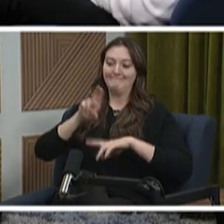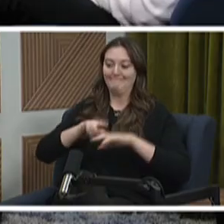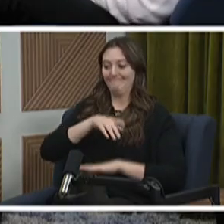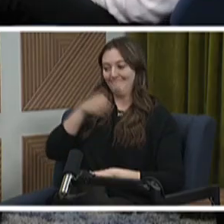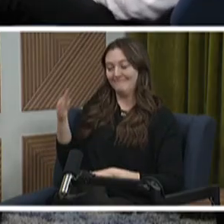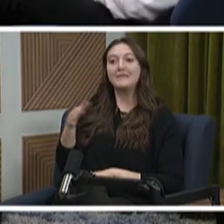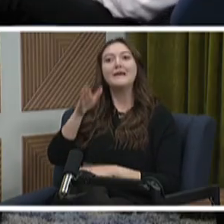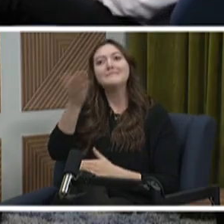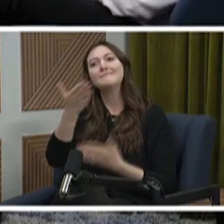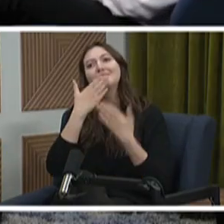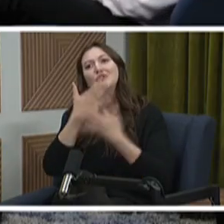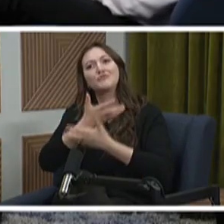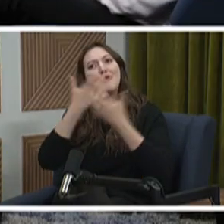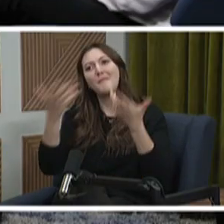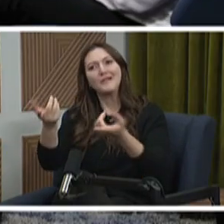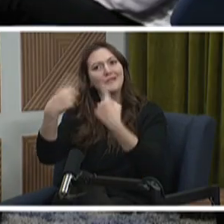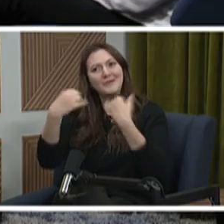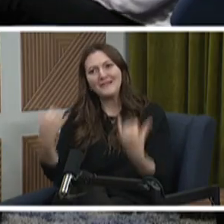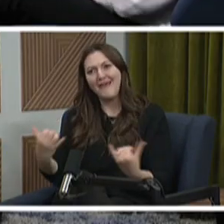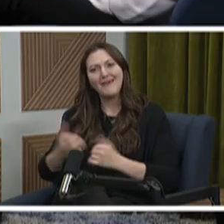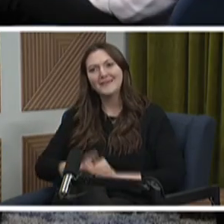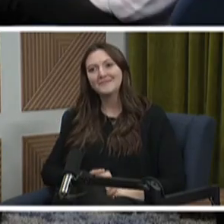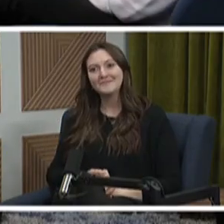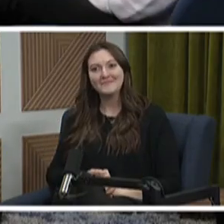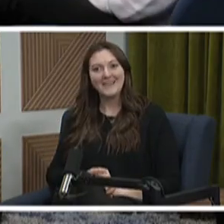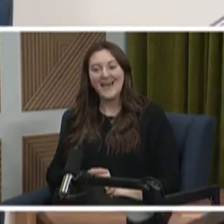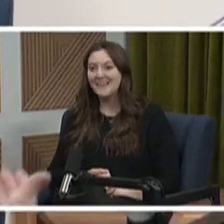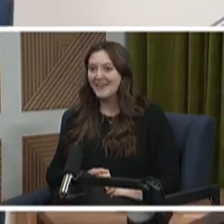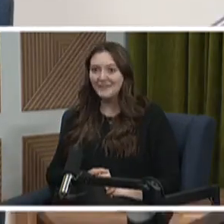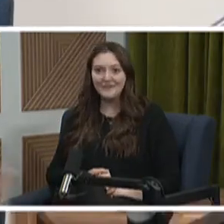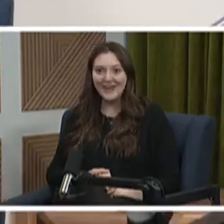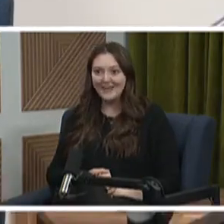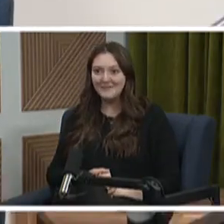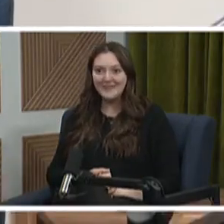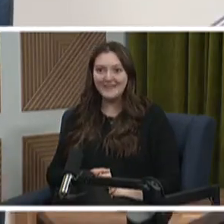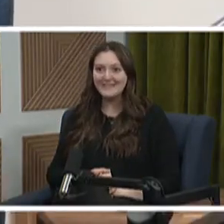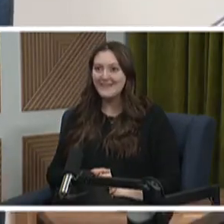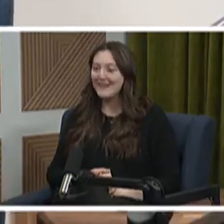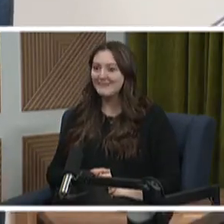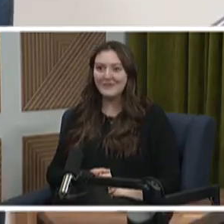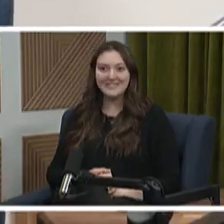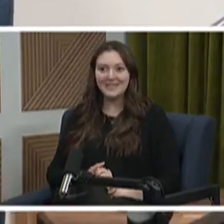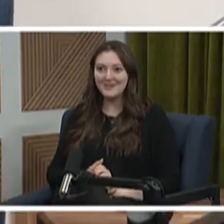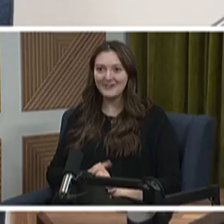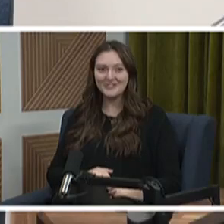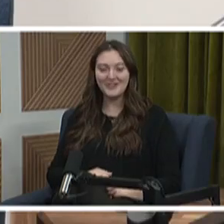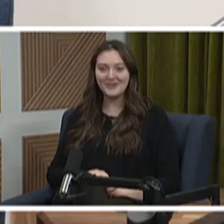Delinda, thank you so much for being here today. Thank you for inviting me. I'm so excited to be here at the show.